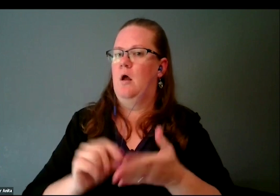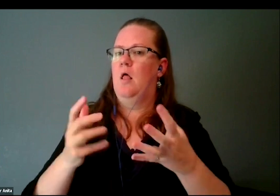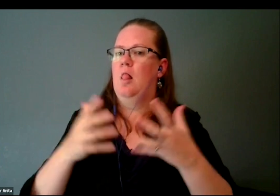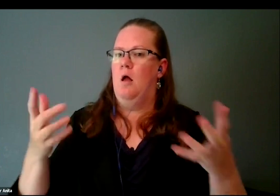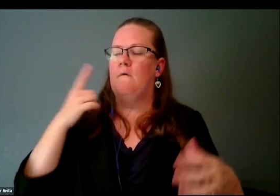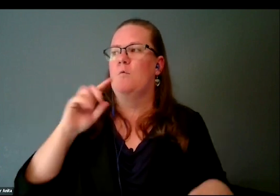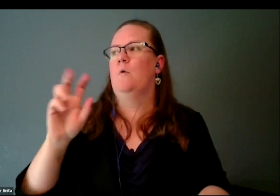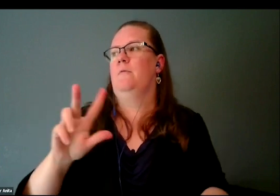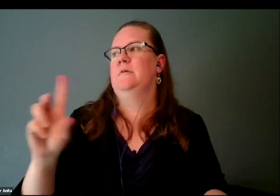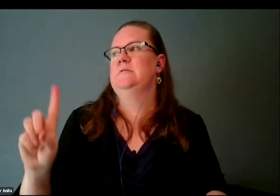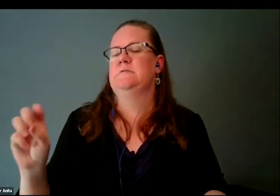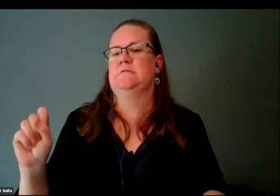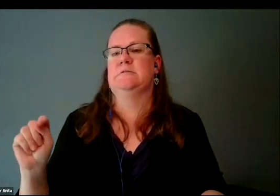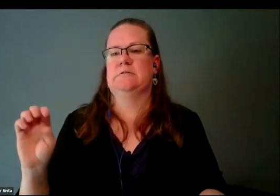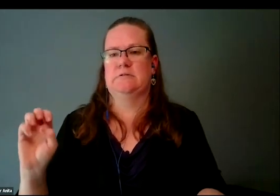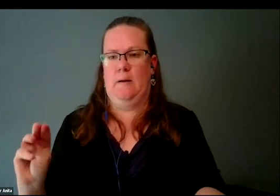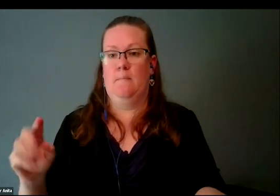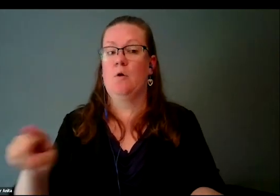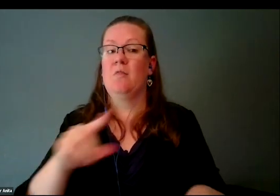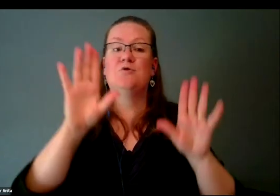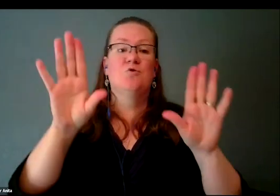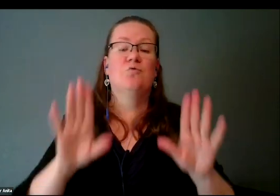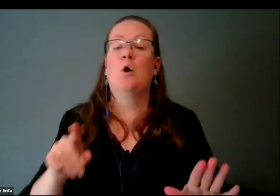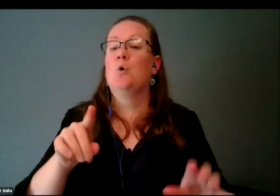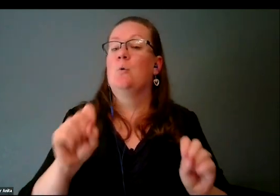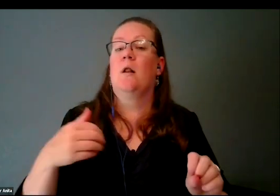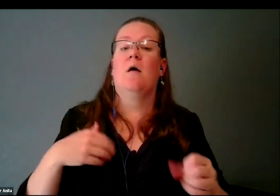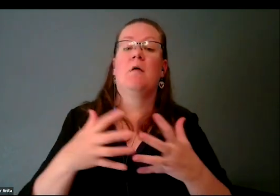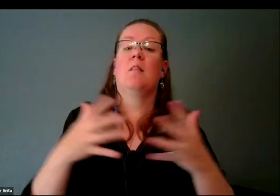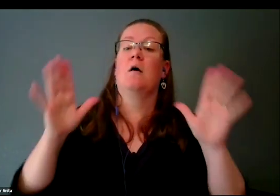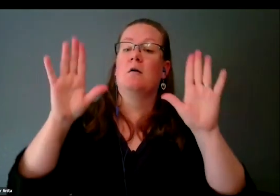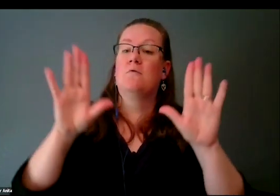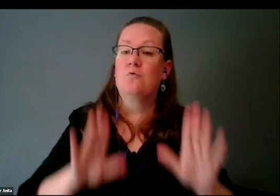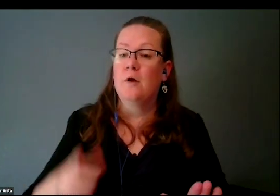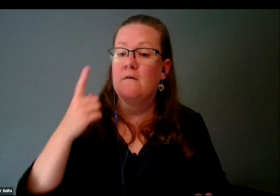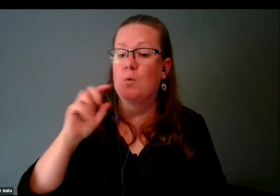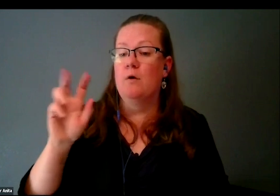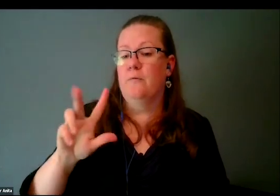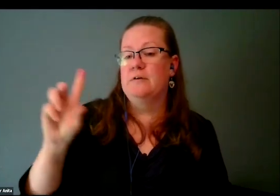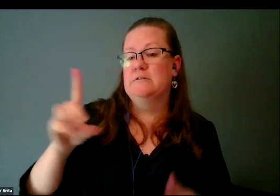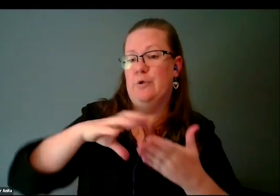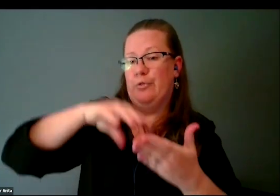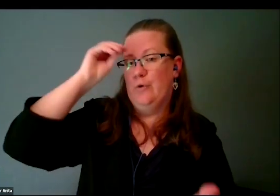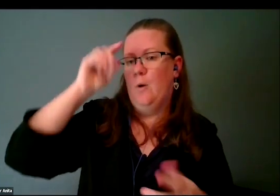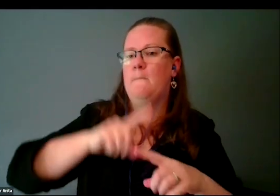You can have lots of great 3D models for STEM learners, but you should always be considering the complexity of these models